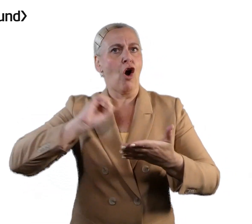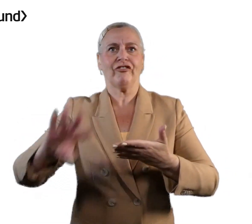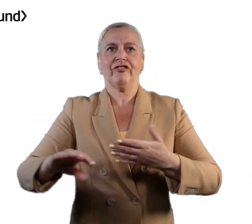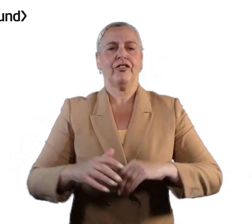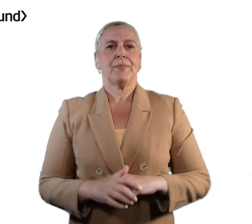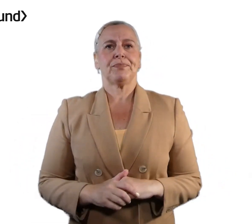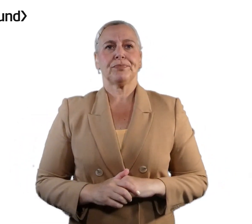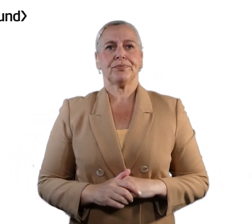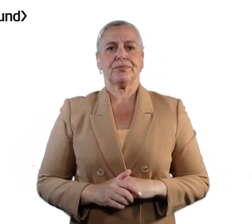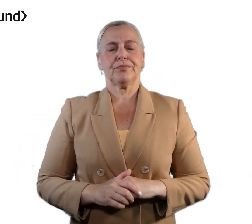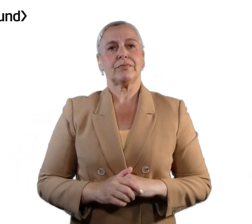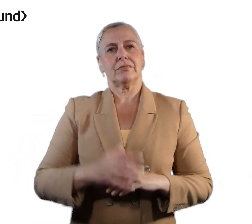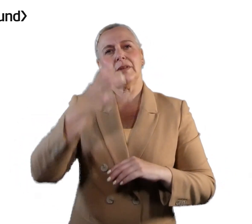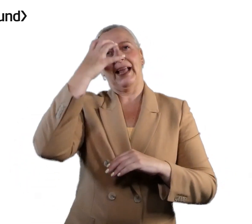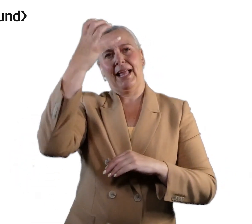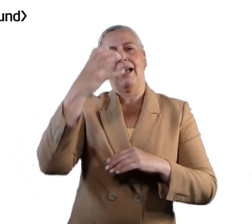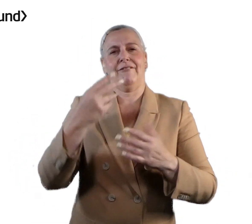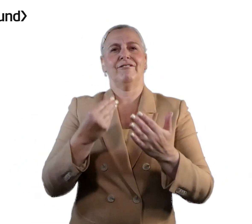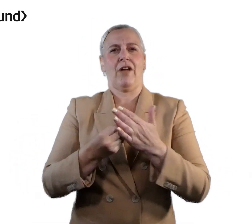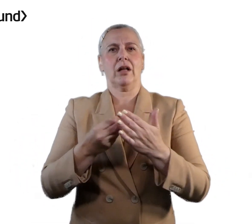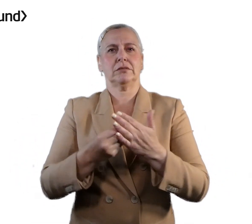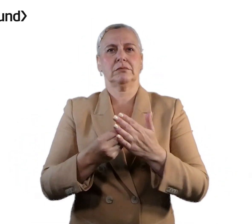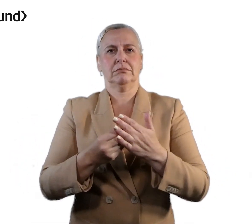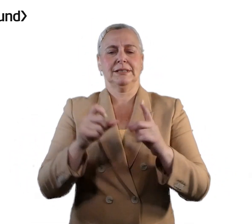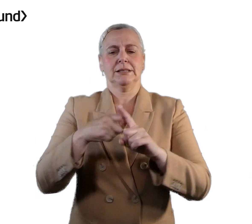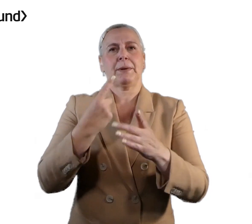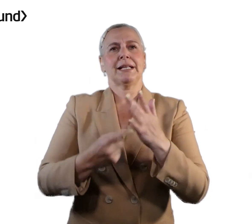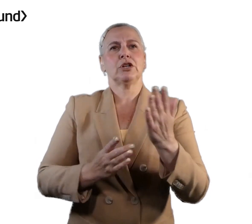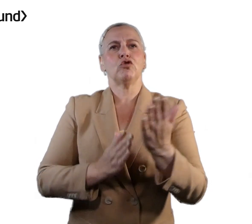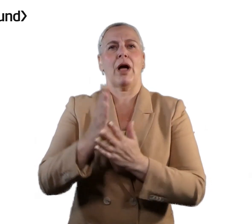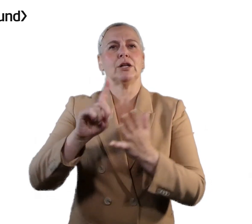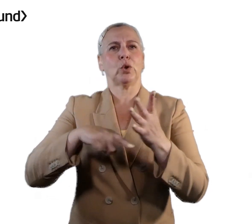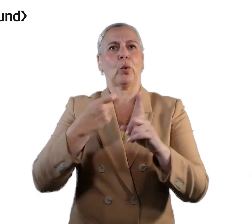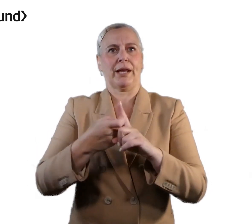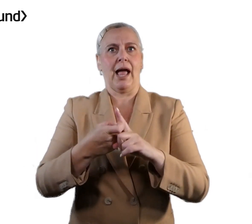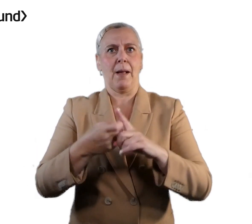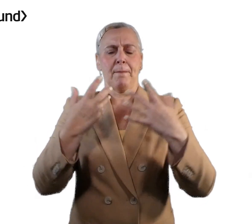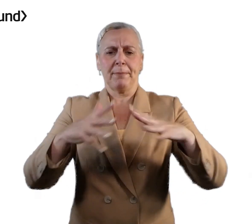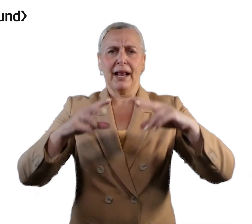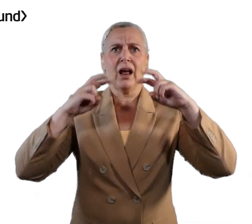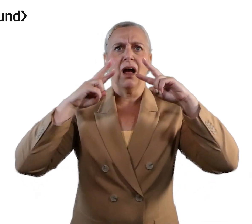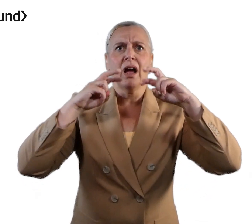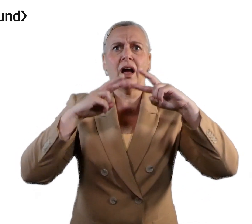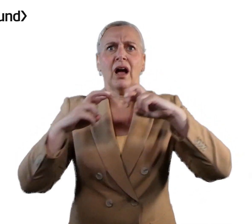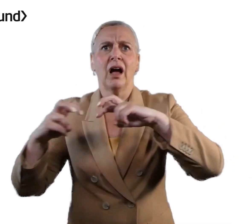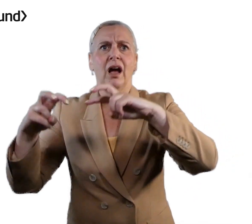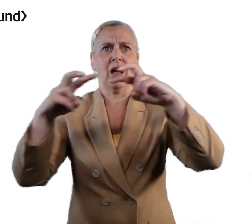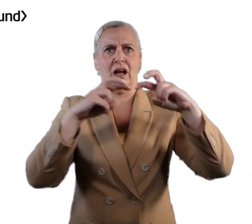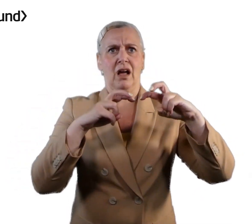The King’s Fund and Disability Rights UK have undertaken research into what would